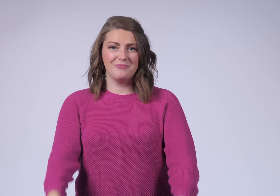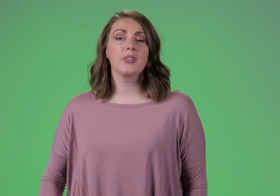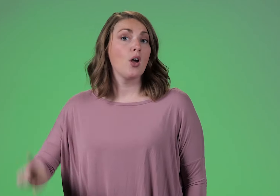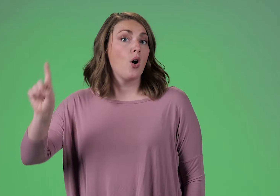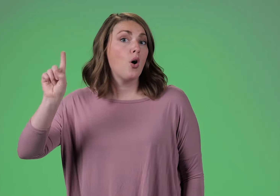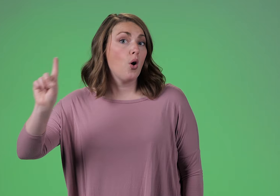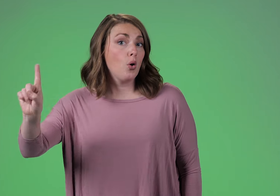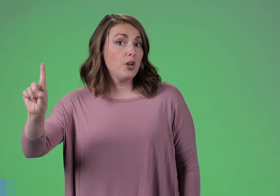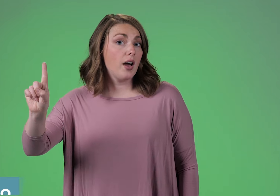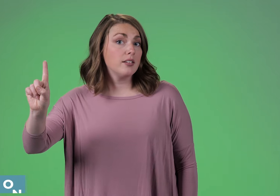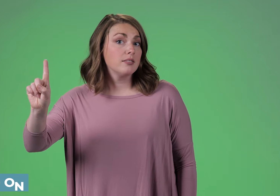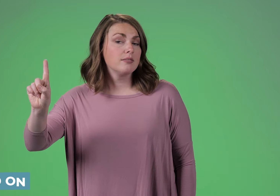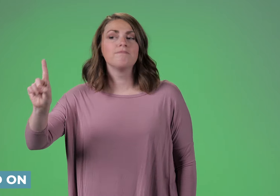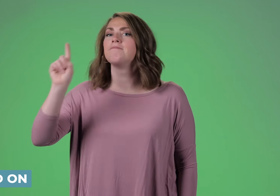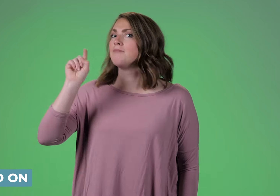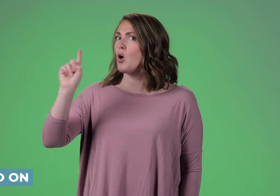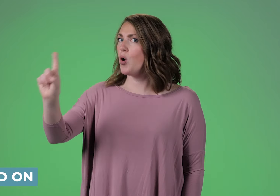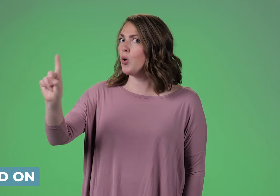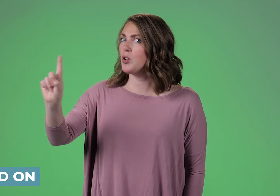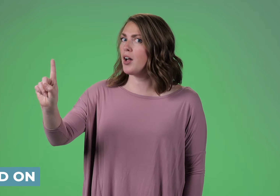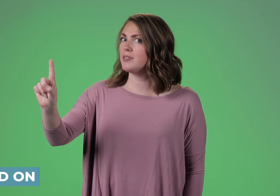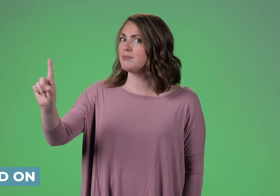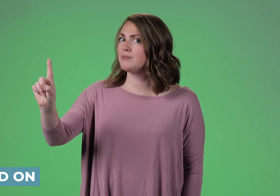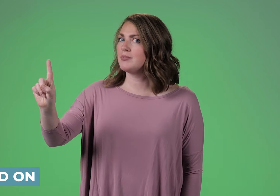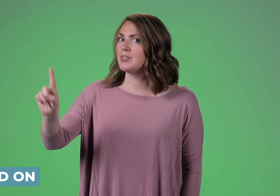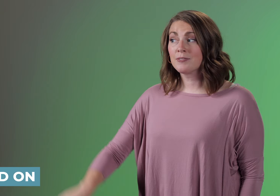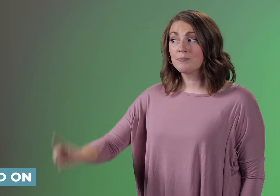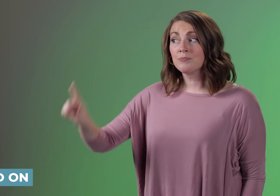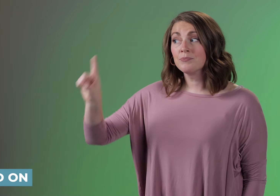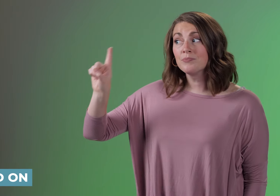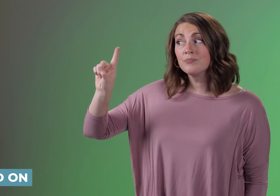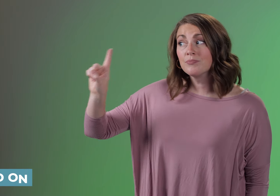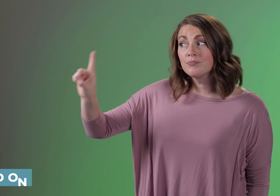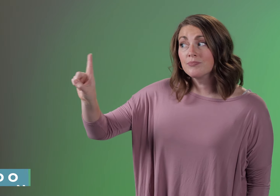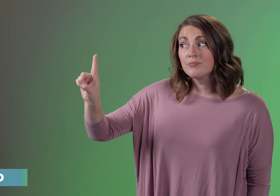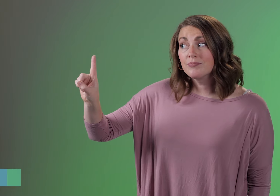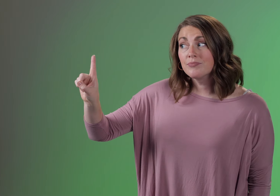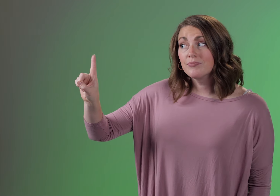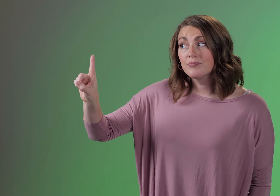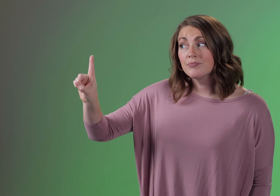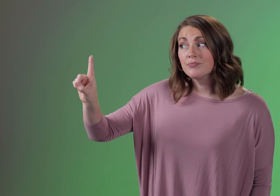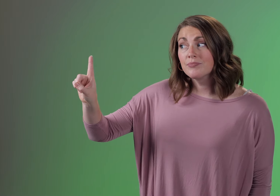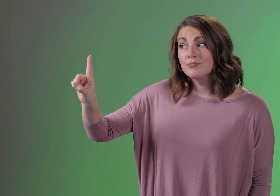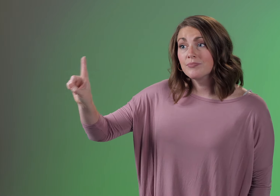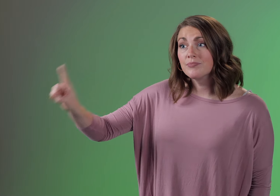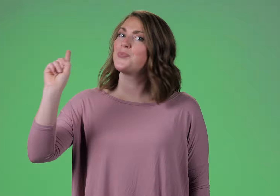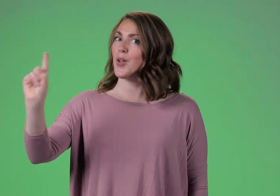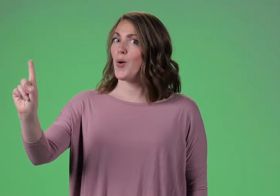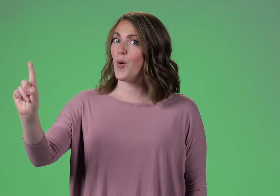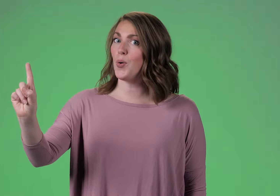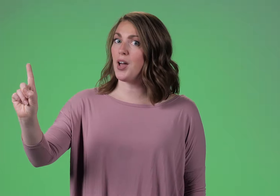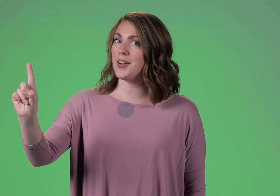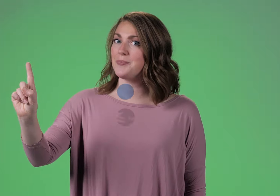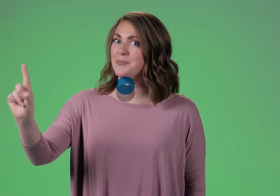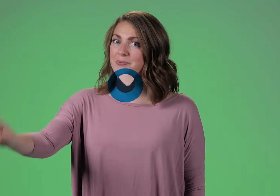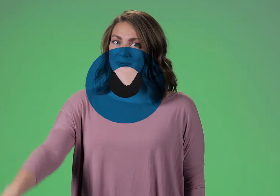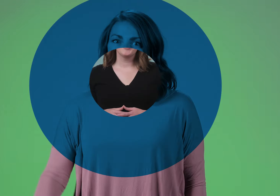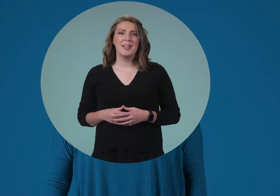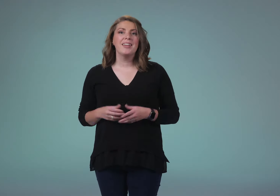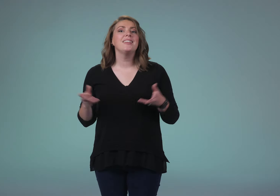'Hold on, hold on,' it's just like saying give me a second, 'hold on.'